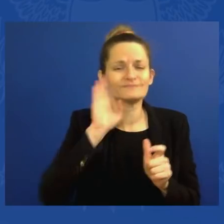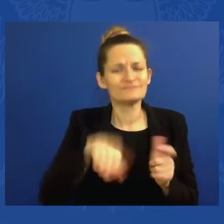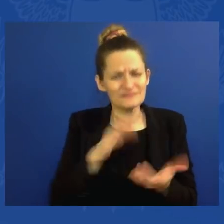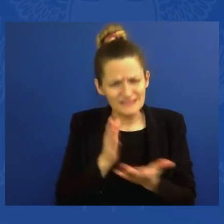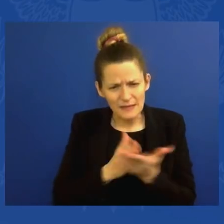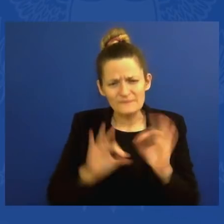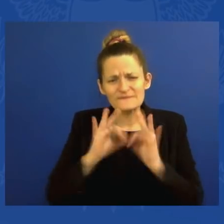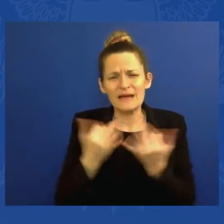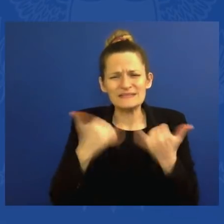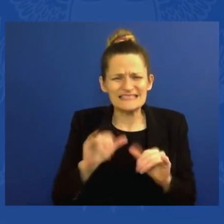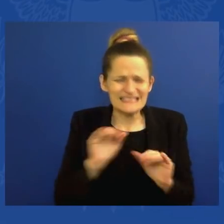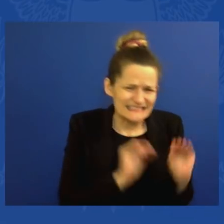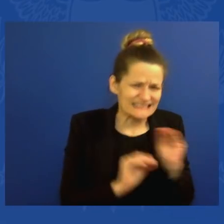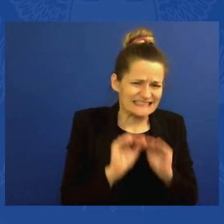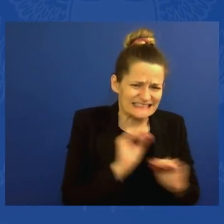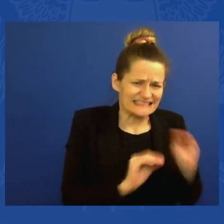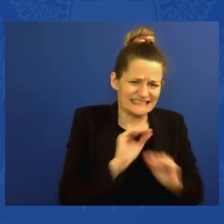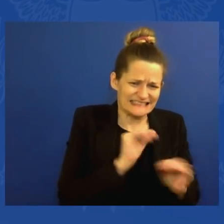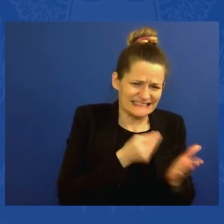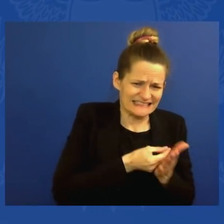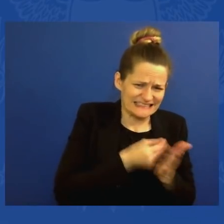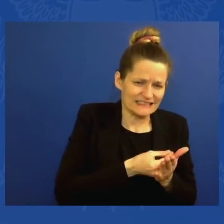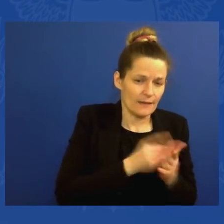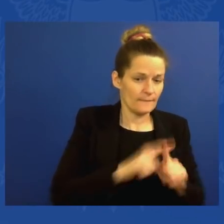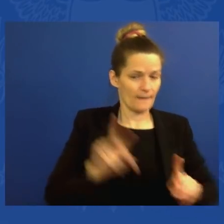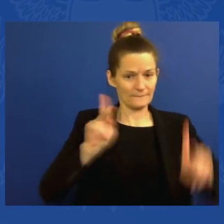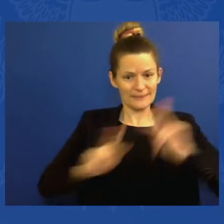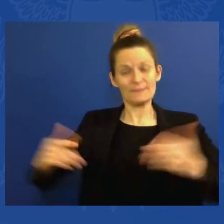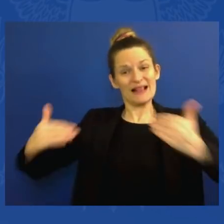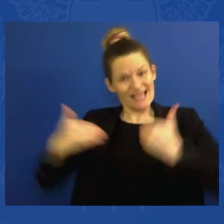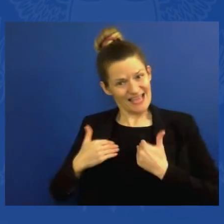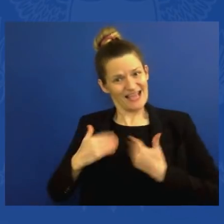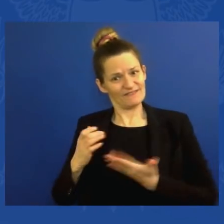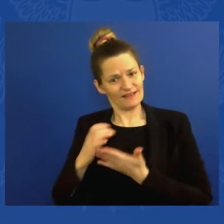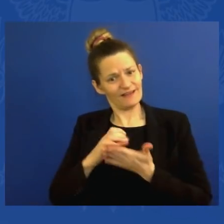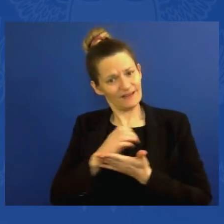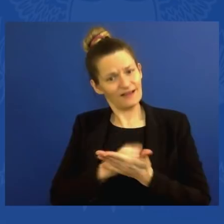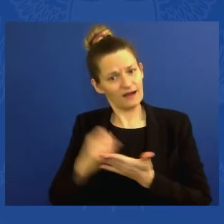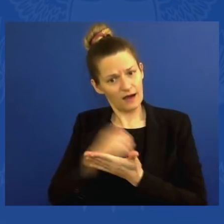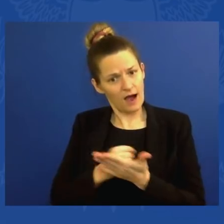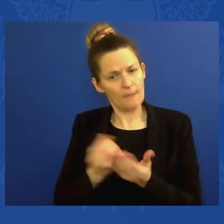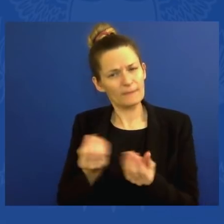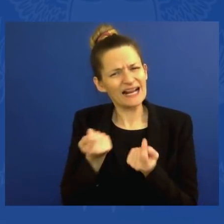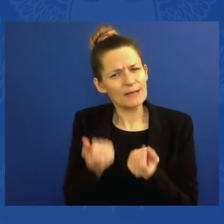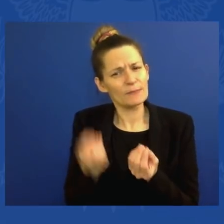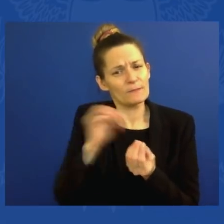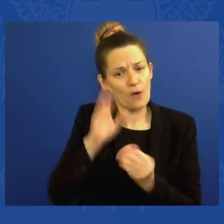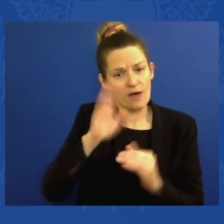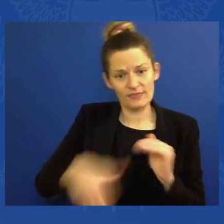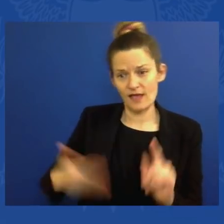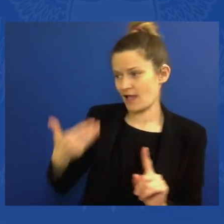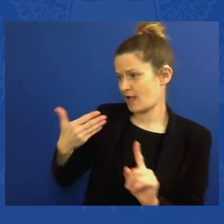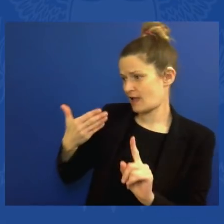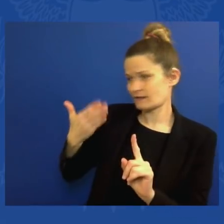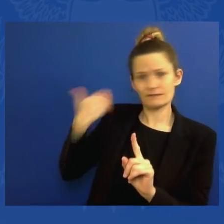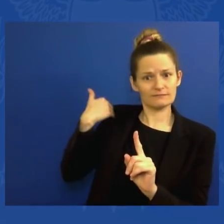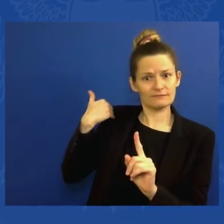more than they got last year. And restoring the dignity of work so they can show up at work with some pride.